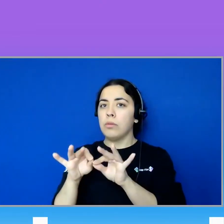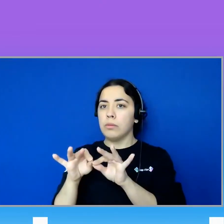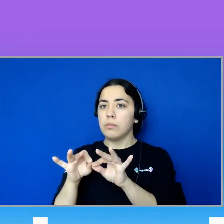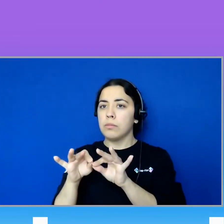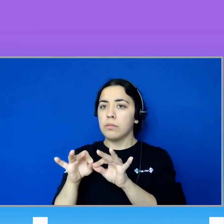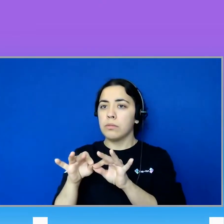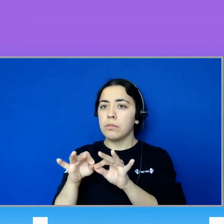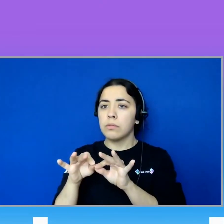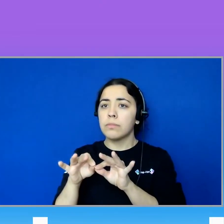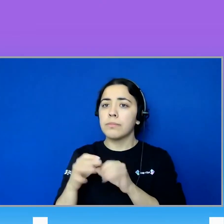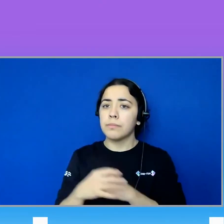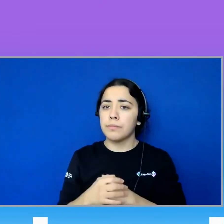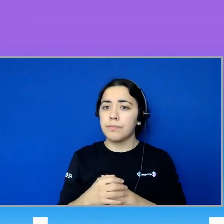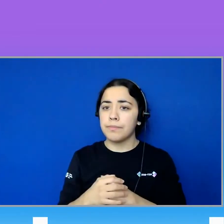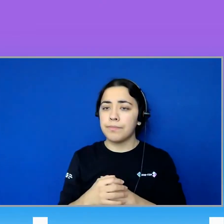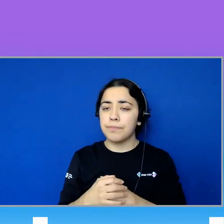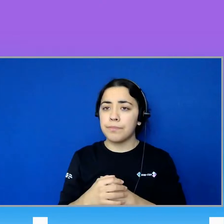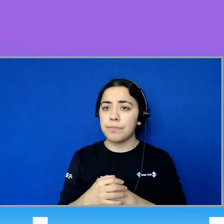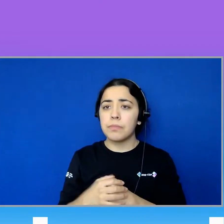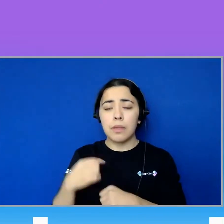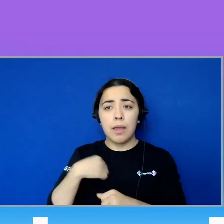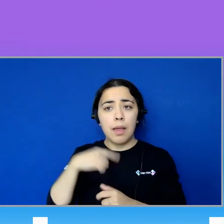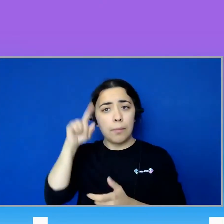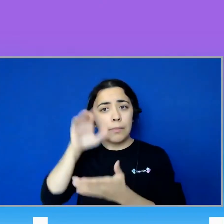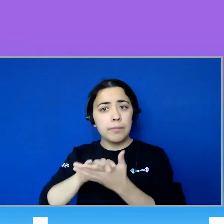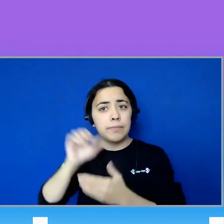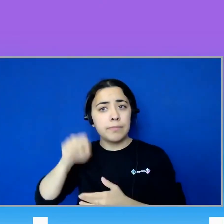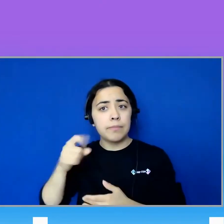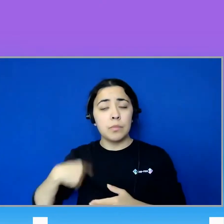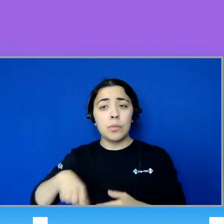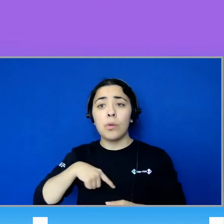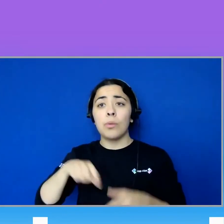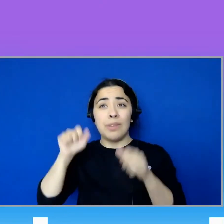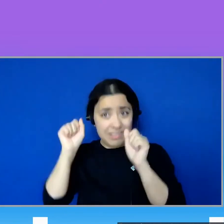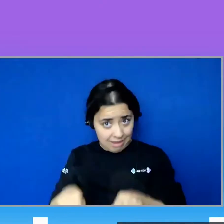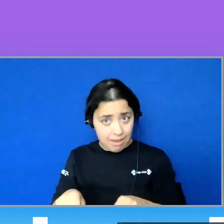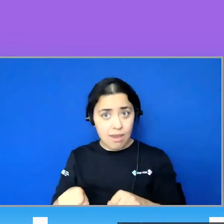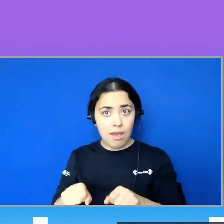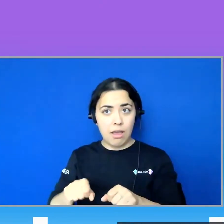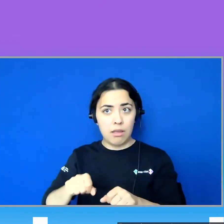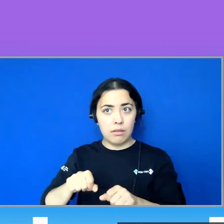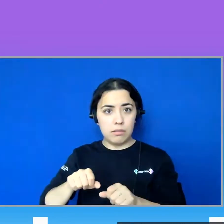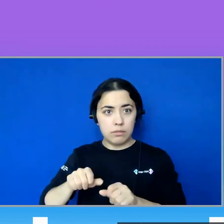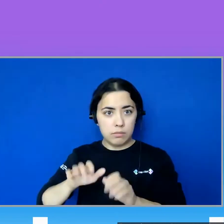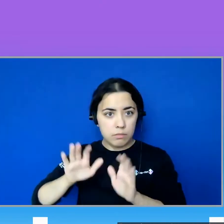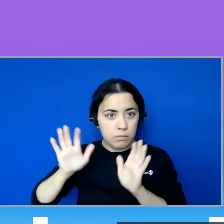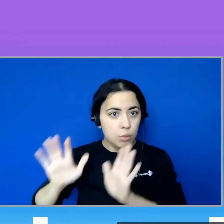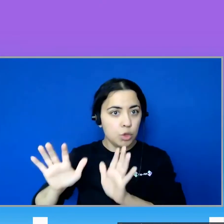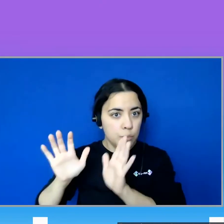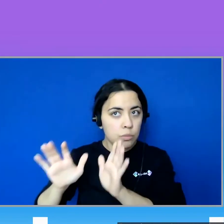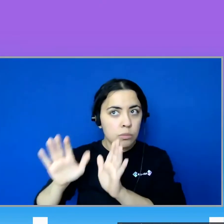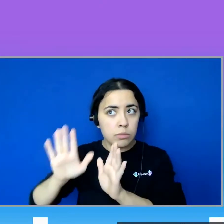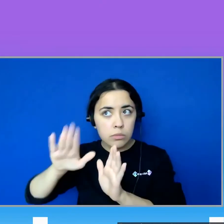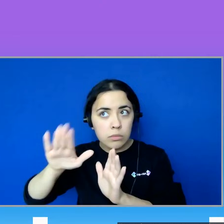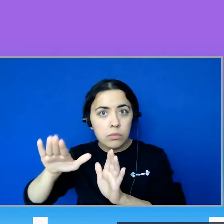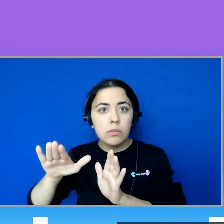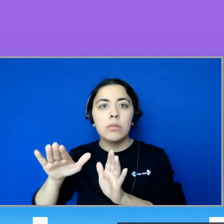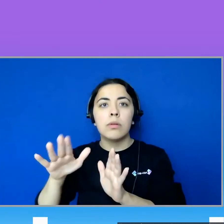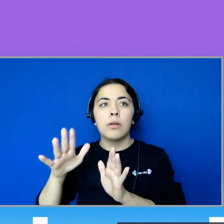And I believe that we can put